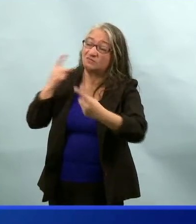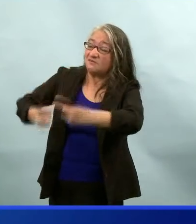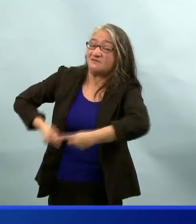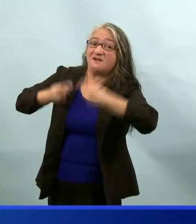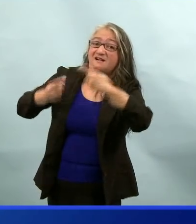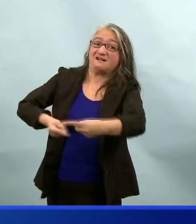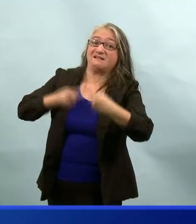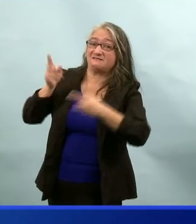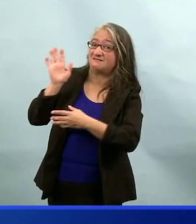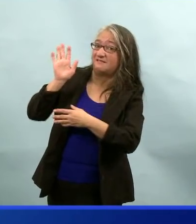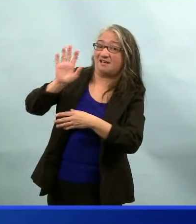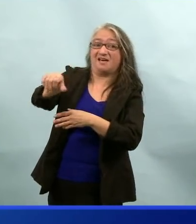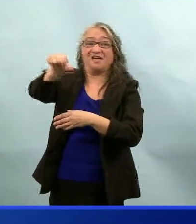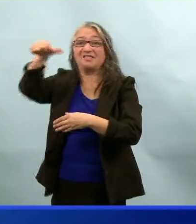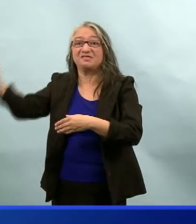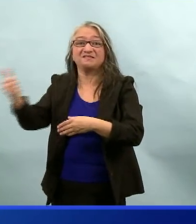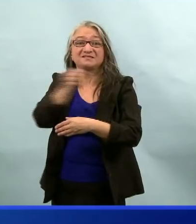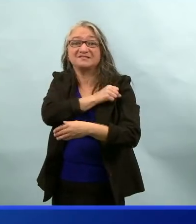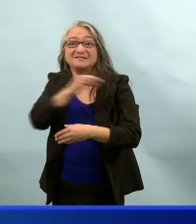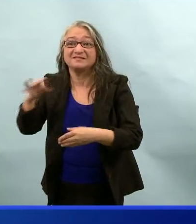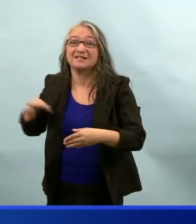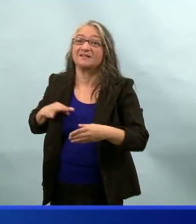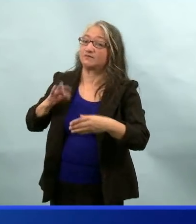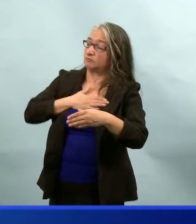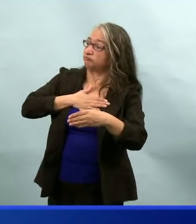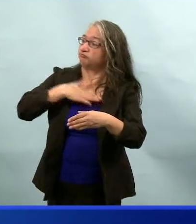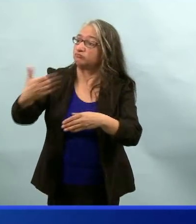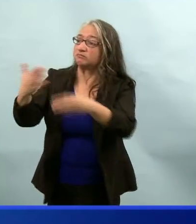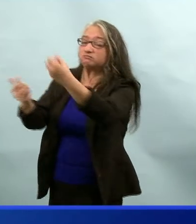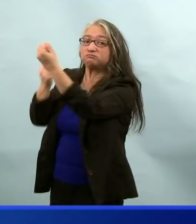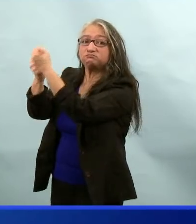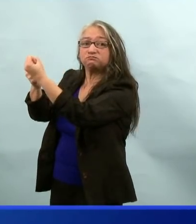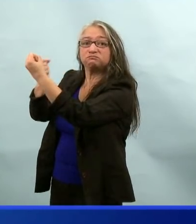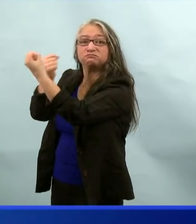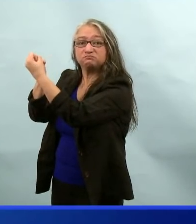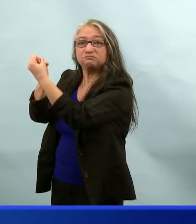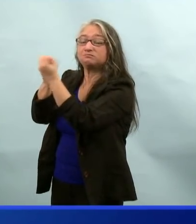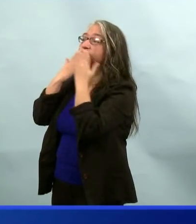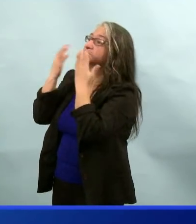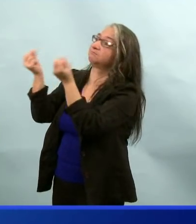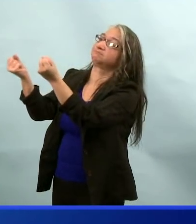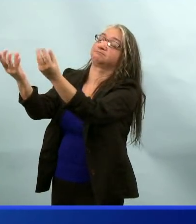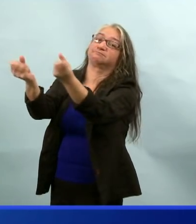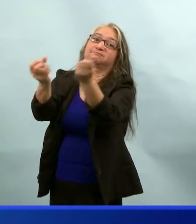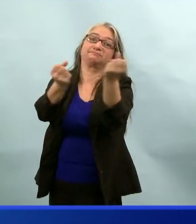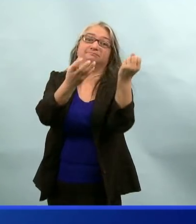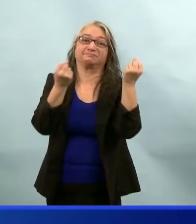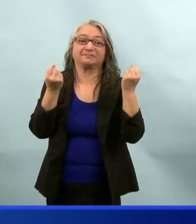to do that and for that we are extremely grateful so those are short-term pieces in the long term